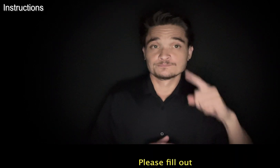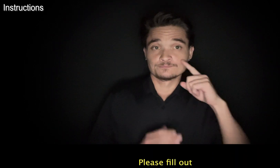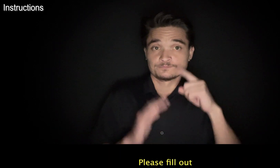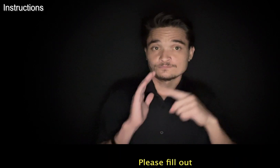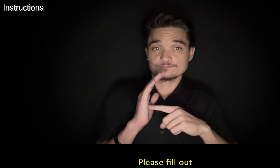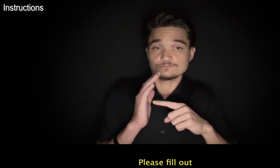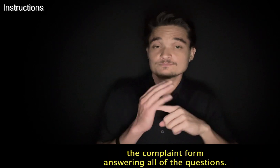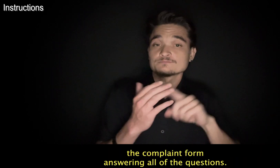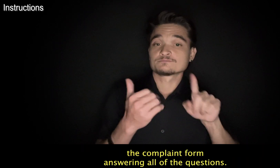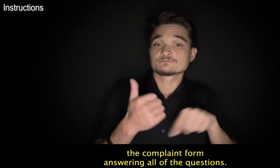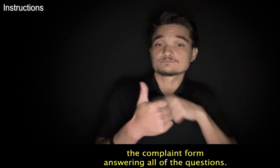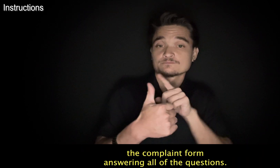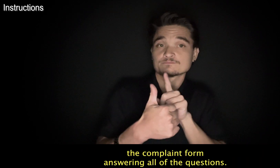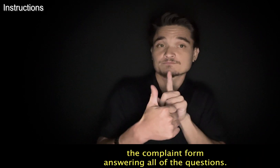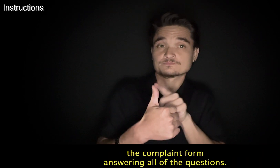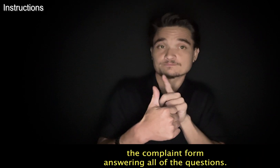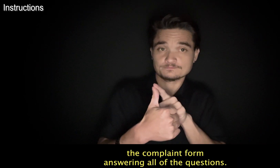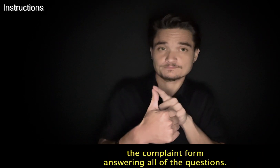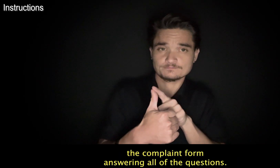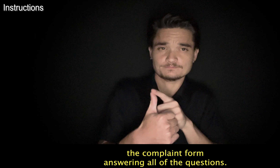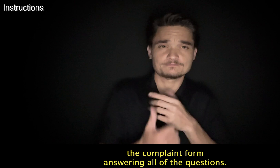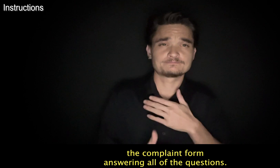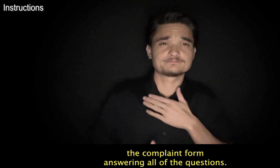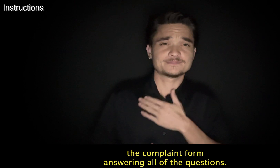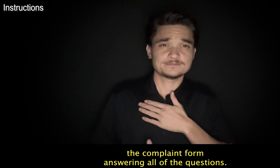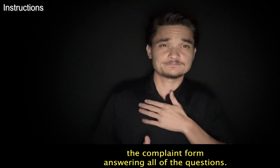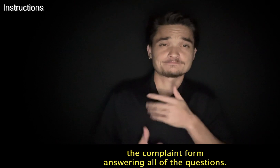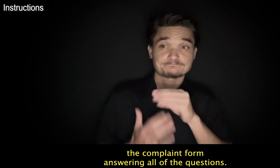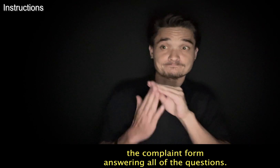Please fill out the complaint form answering all of the questions.